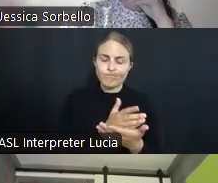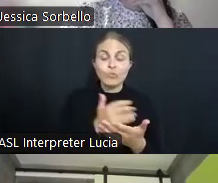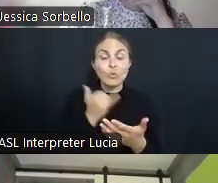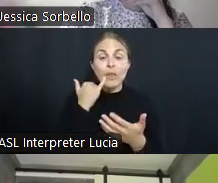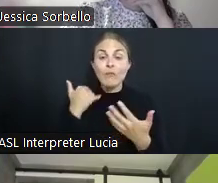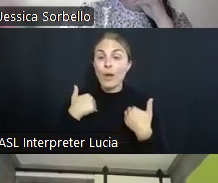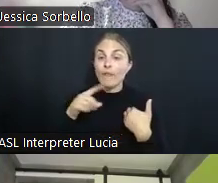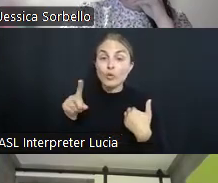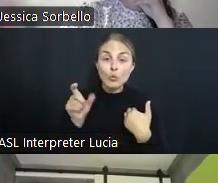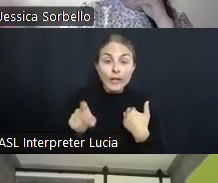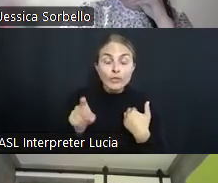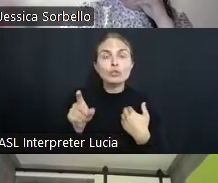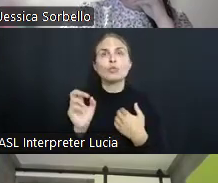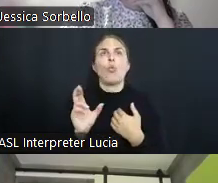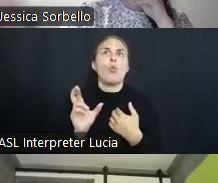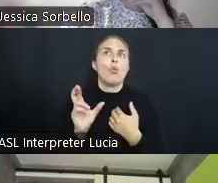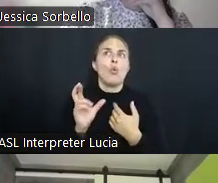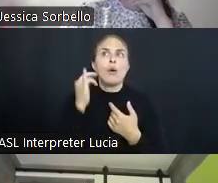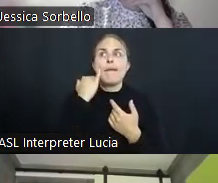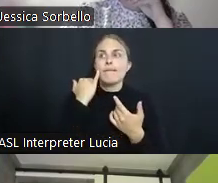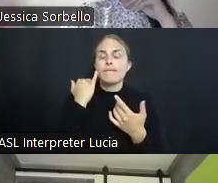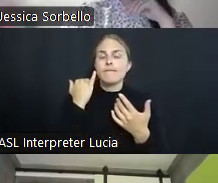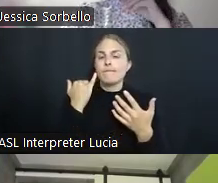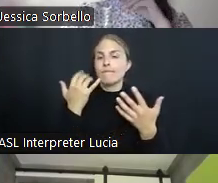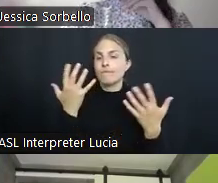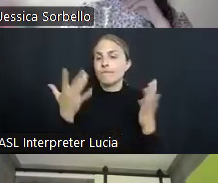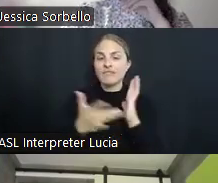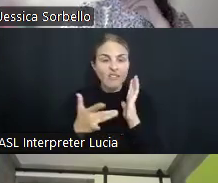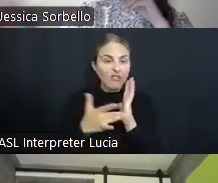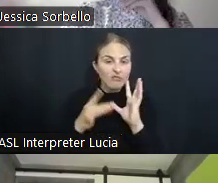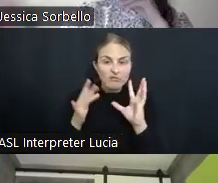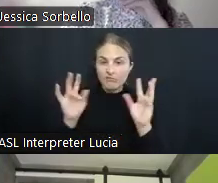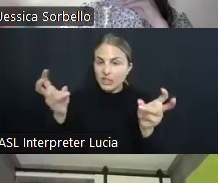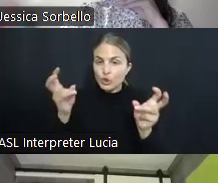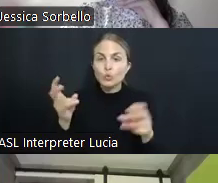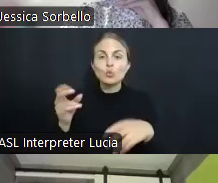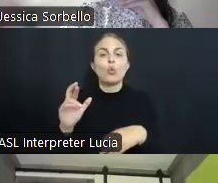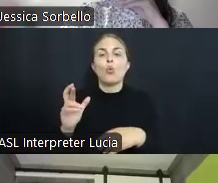any tech issues, please use the Q and